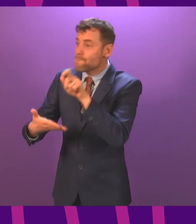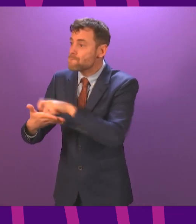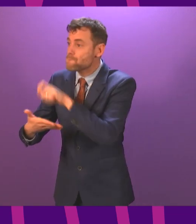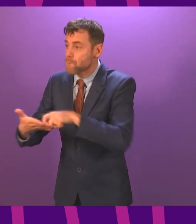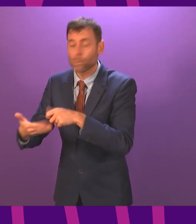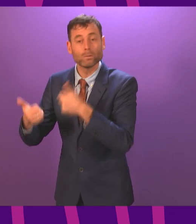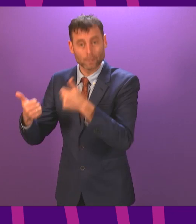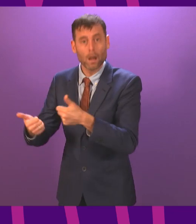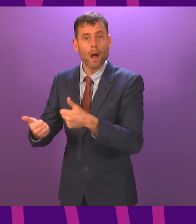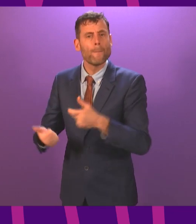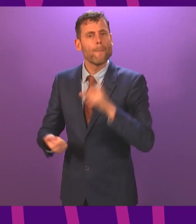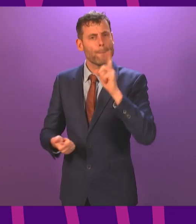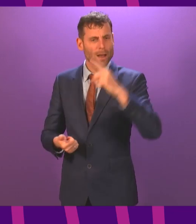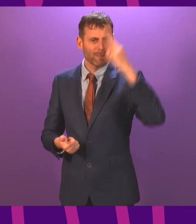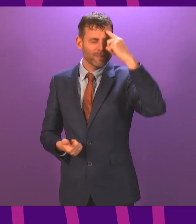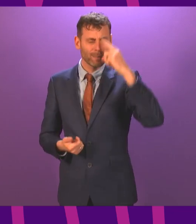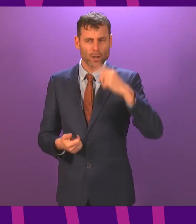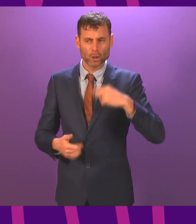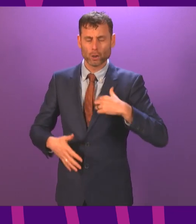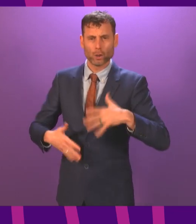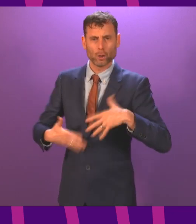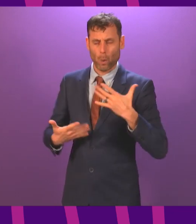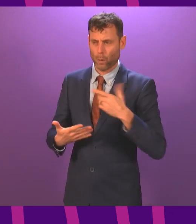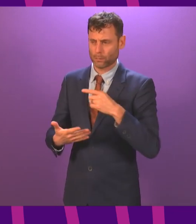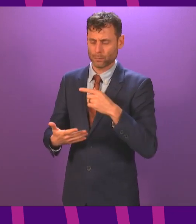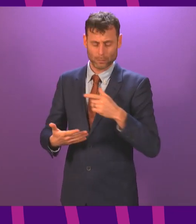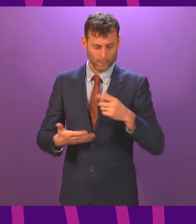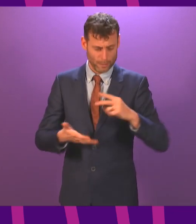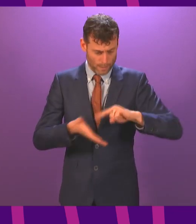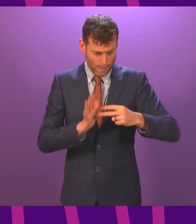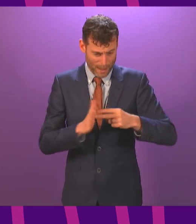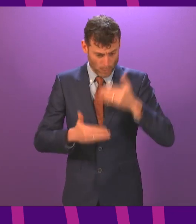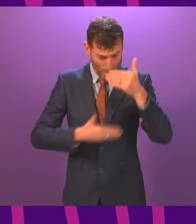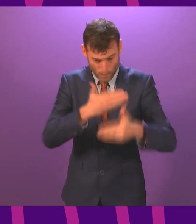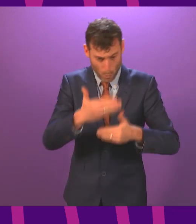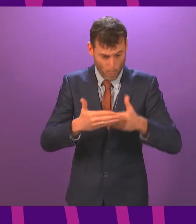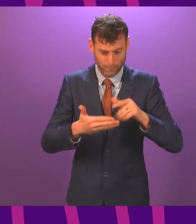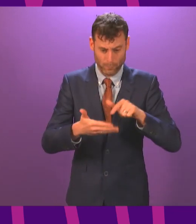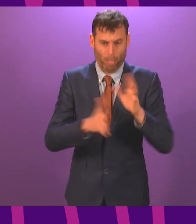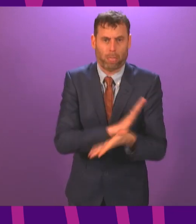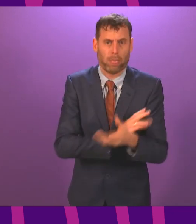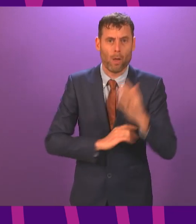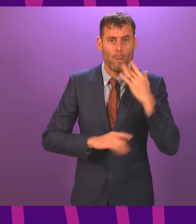as long as that does not hinder any of us in doing what is necessary. I am open to any